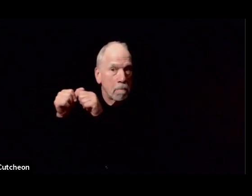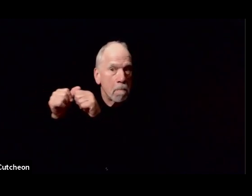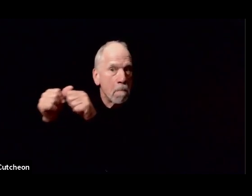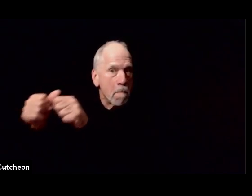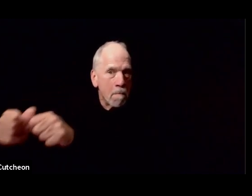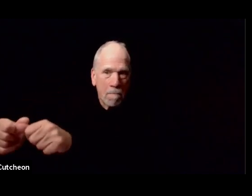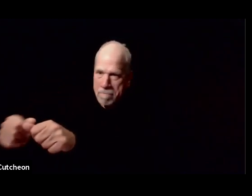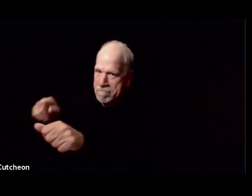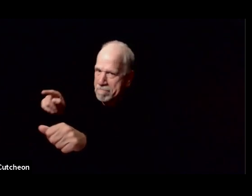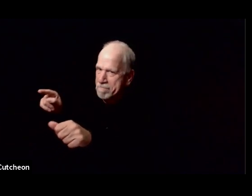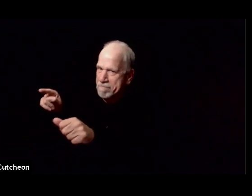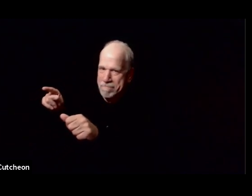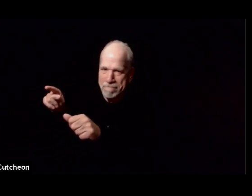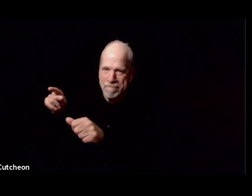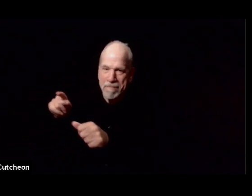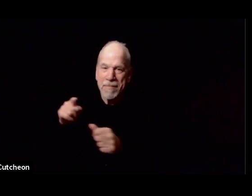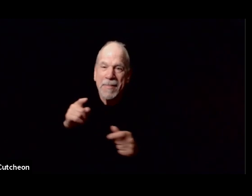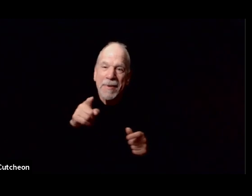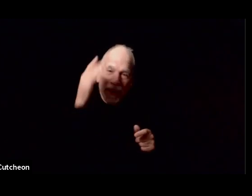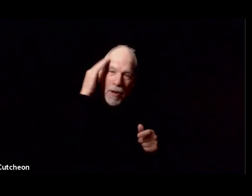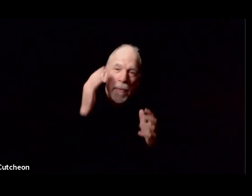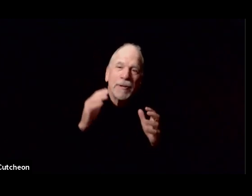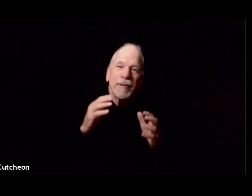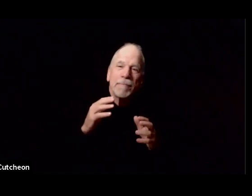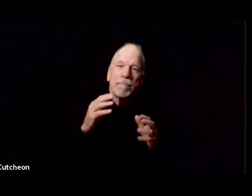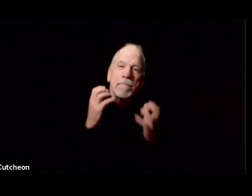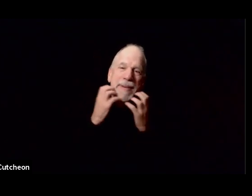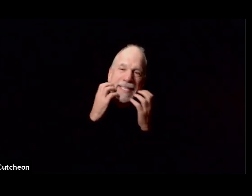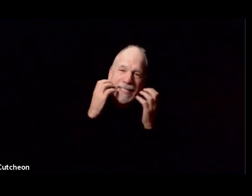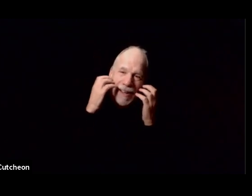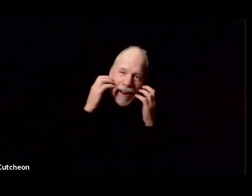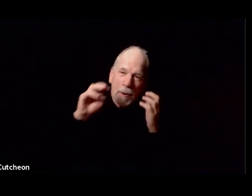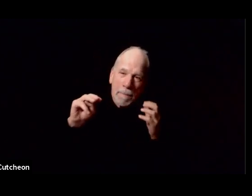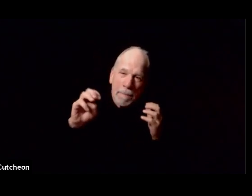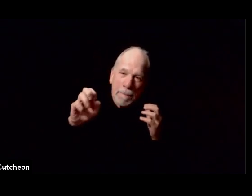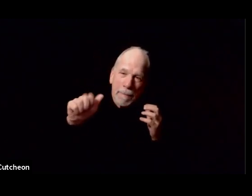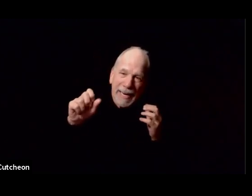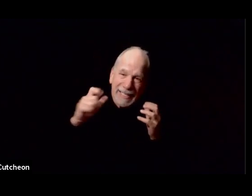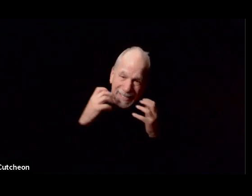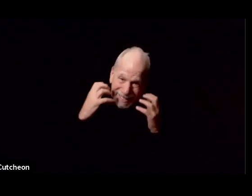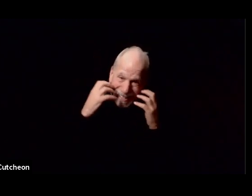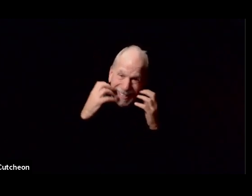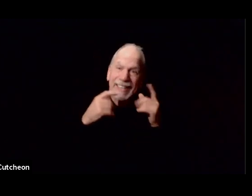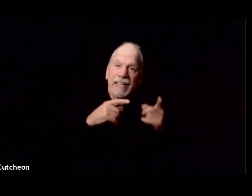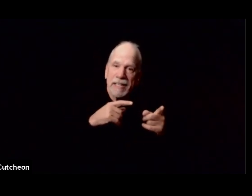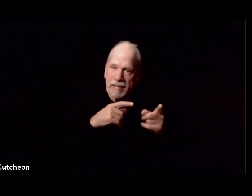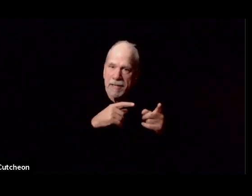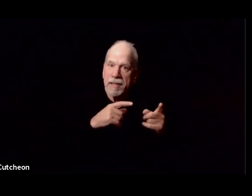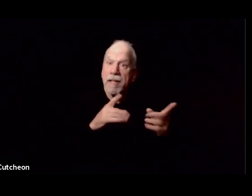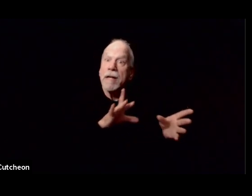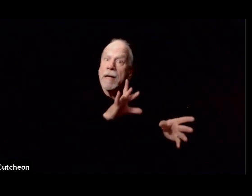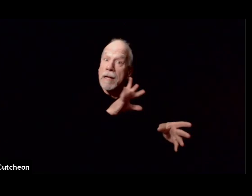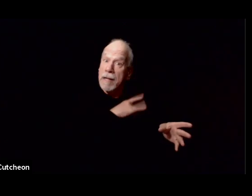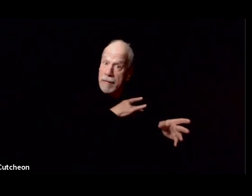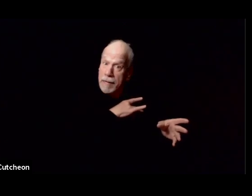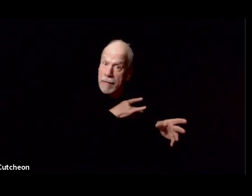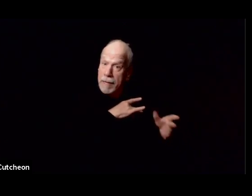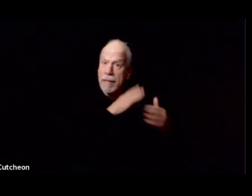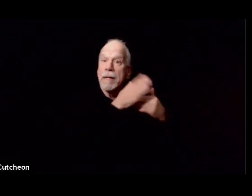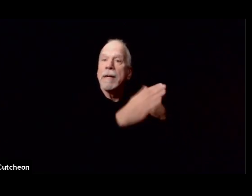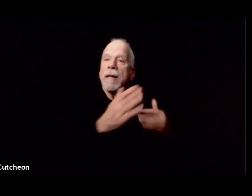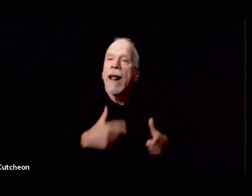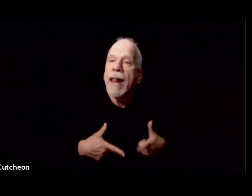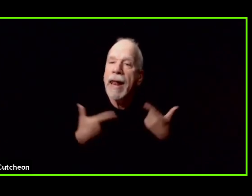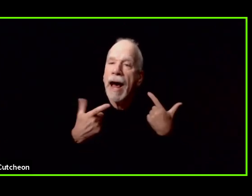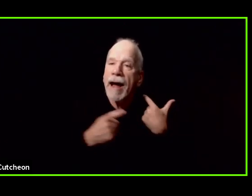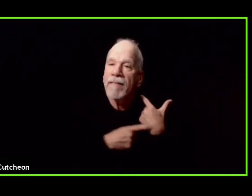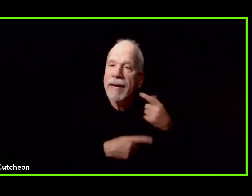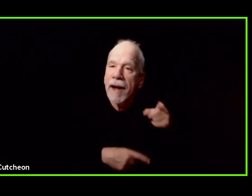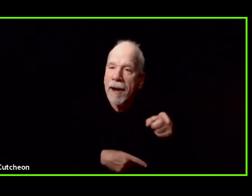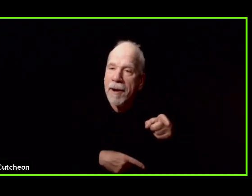here based on some initial data and based on similar coronaviruses the immunity may